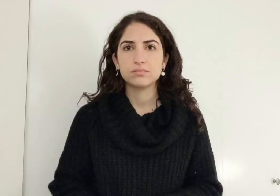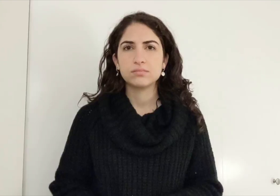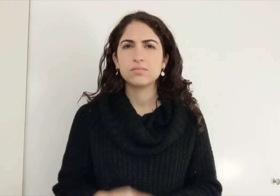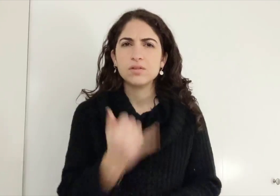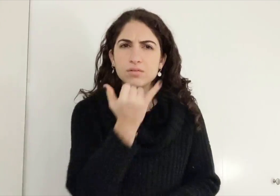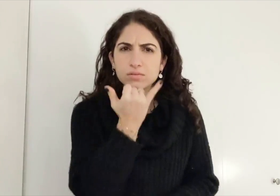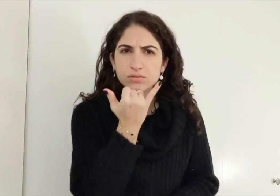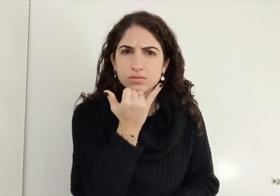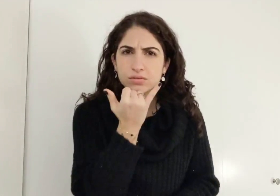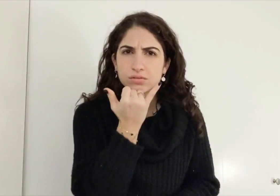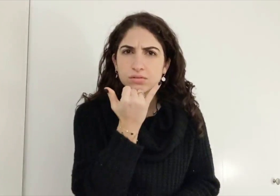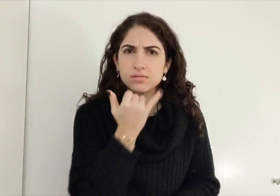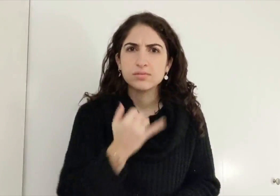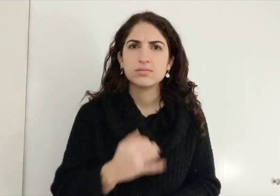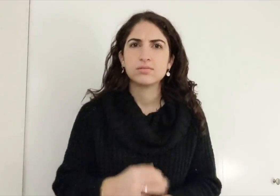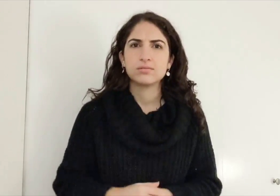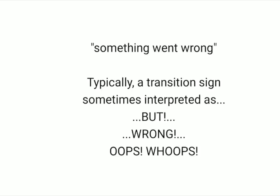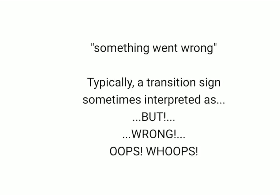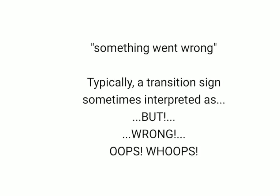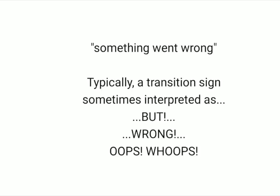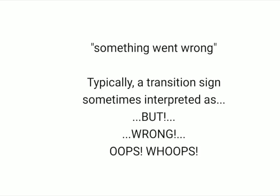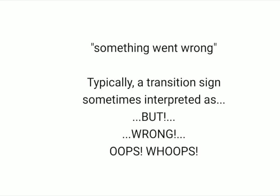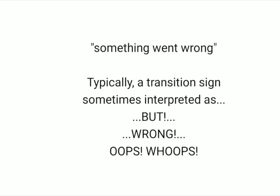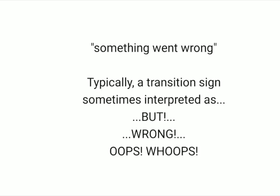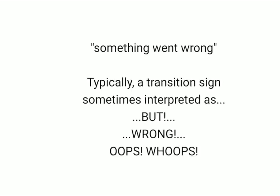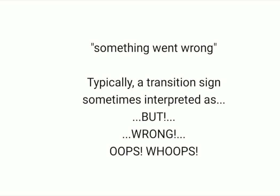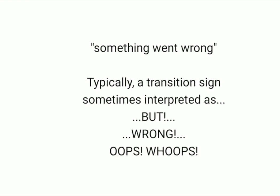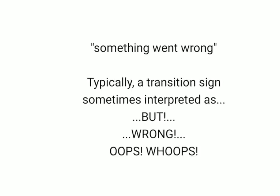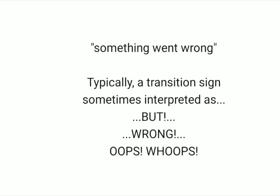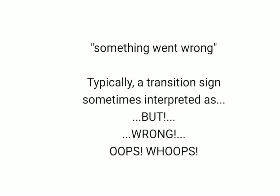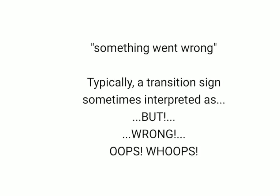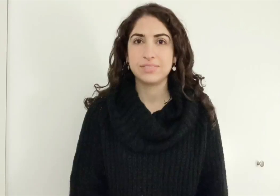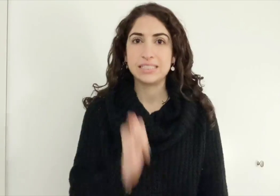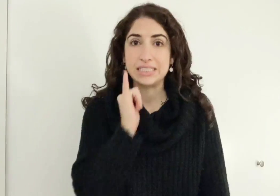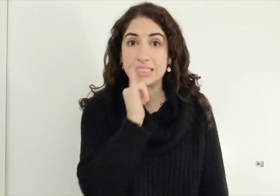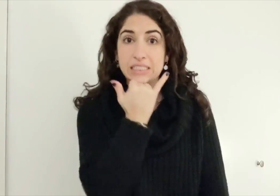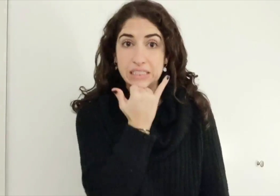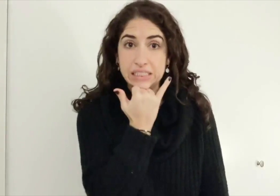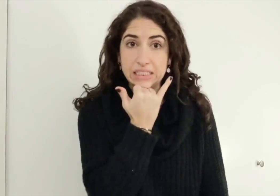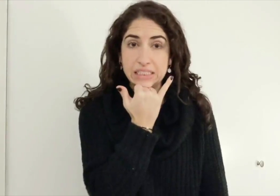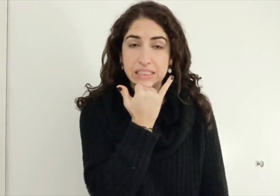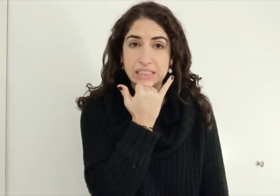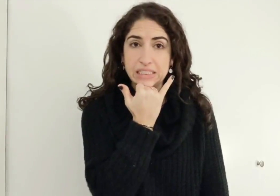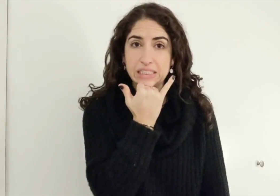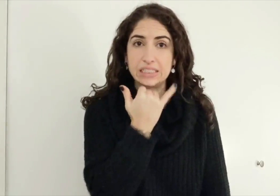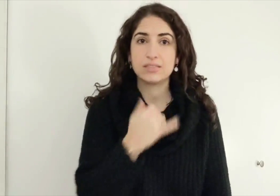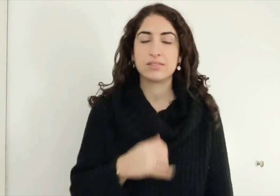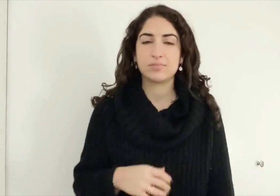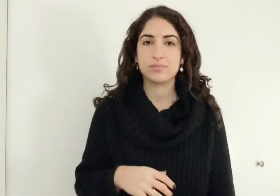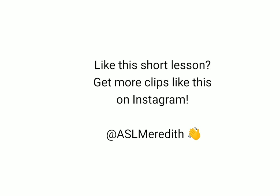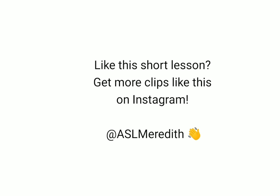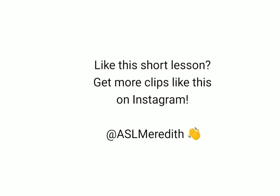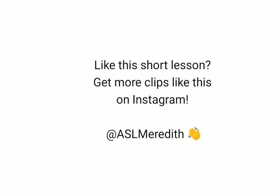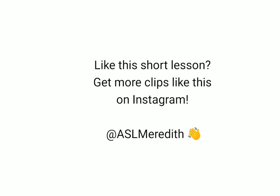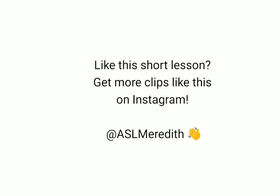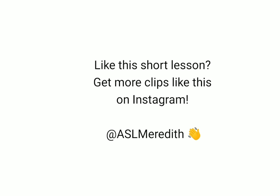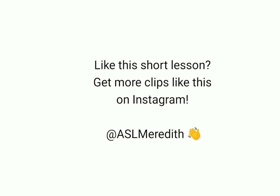"What's wrong?" "BUT... something went wrong."